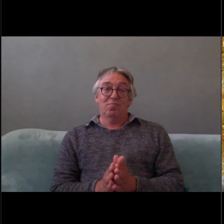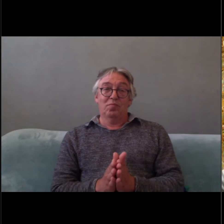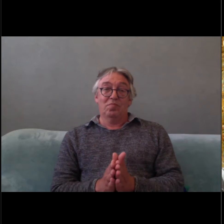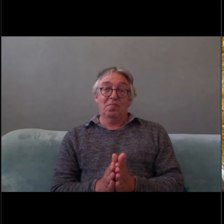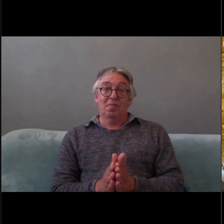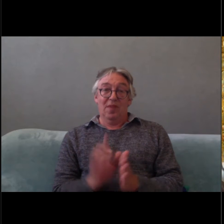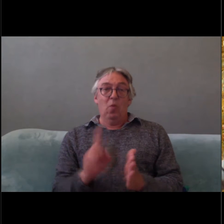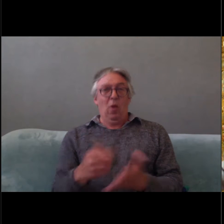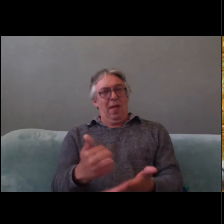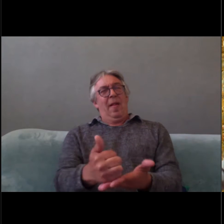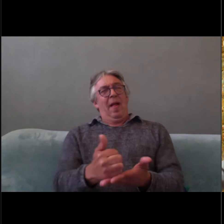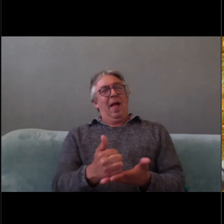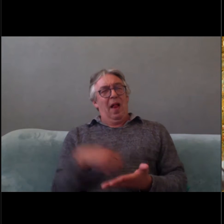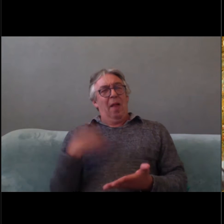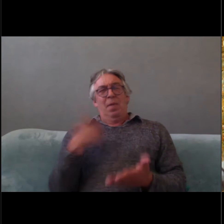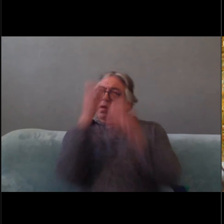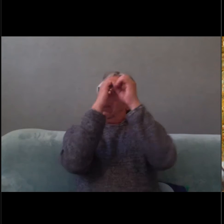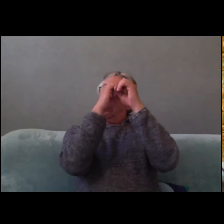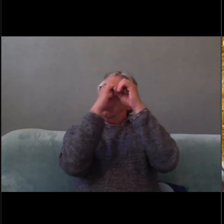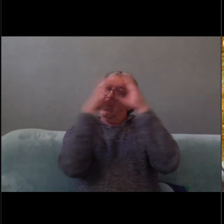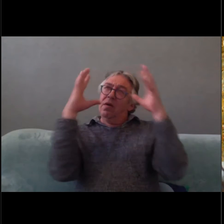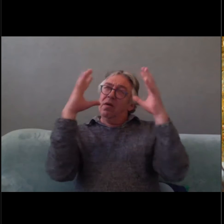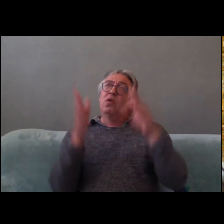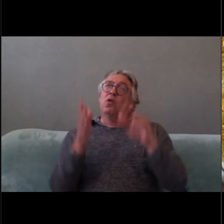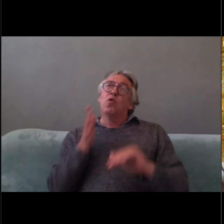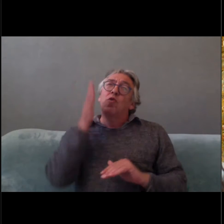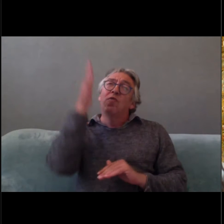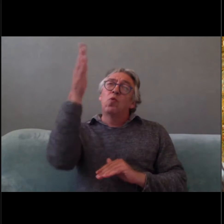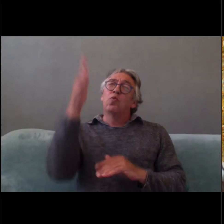the Structural Funds are being implemented at national level.